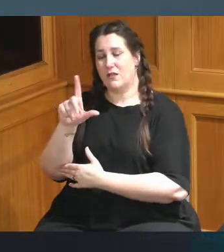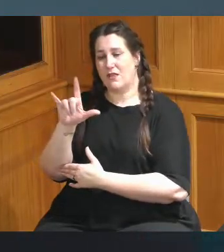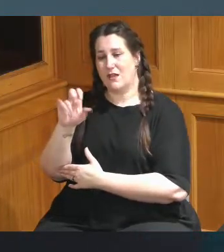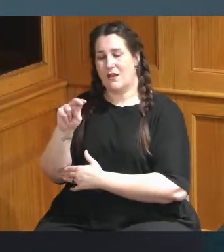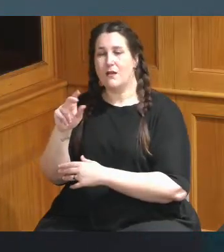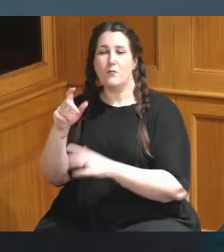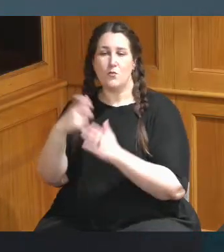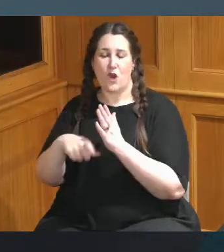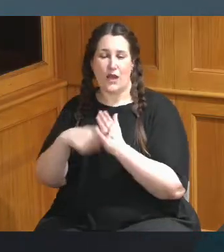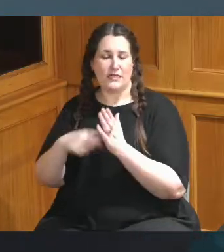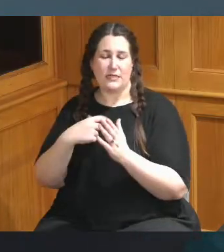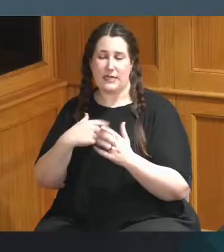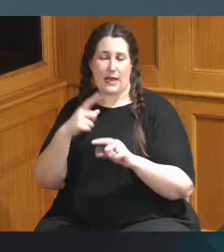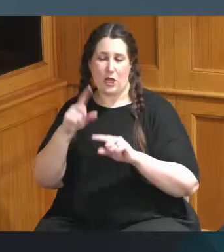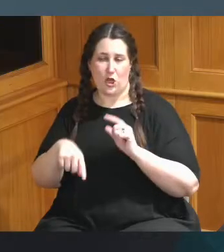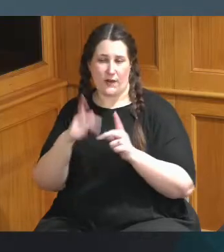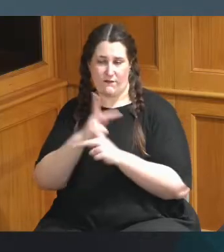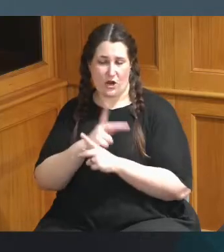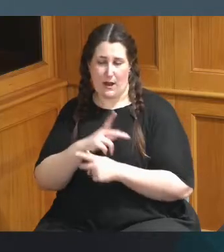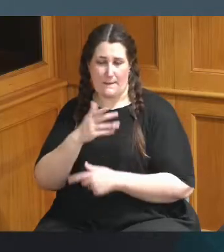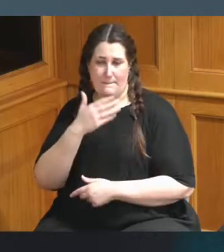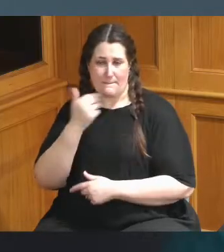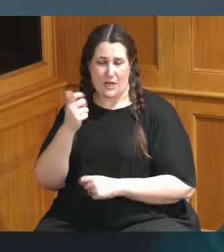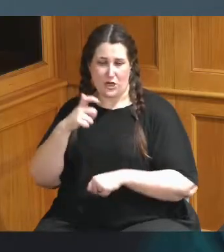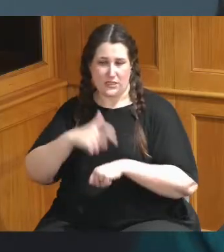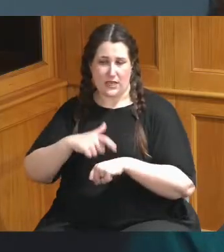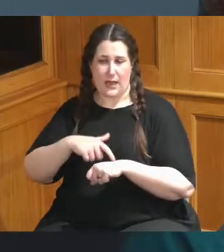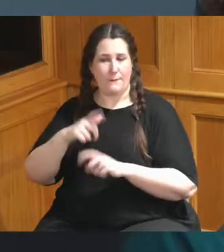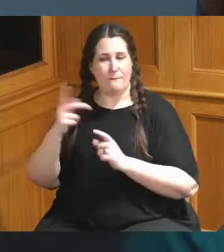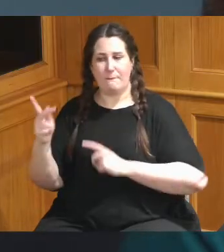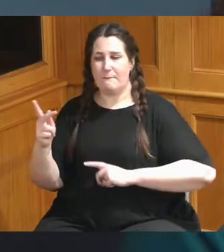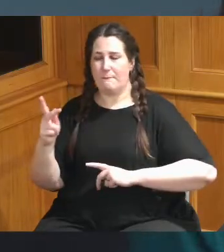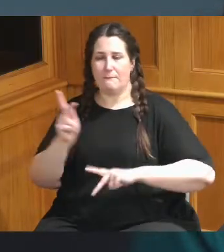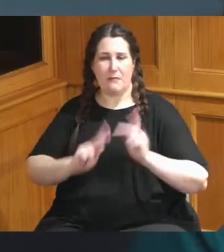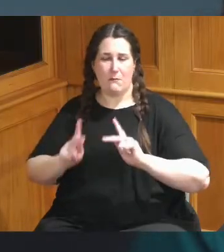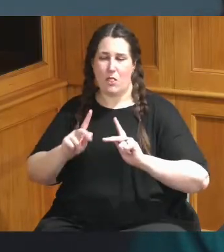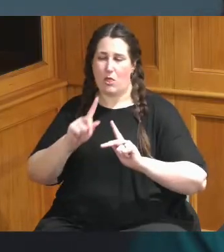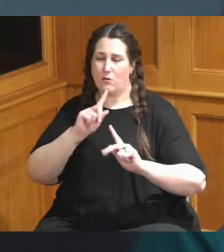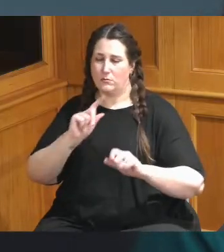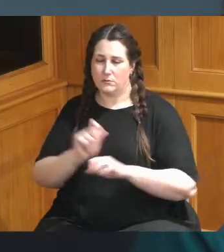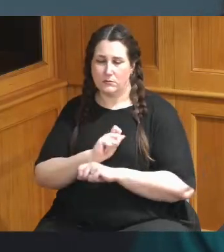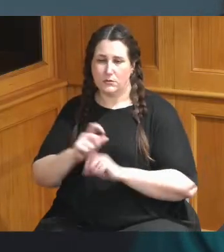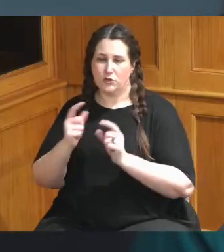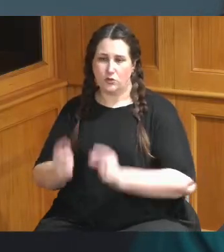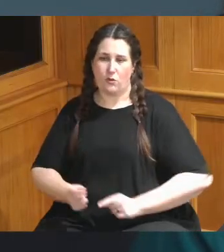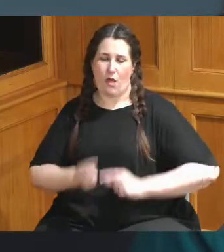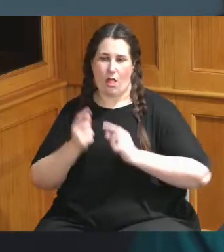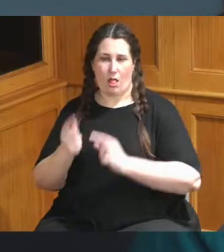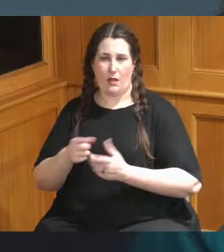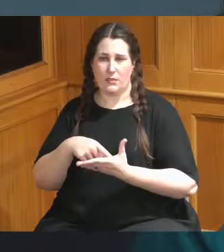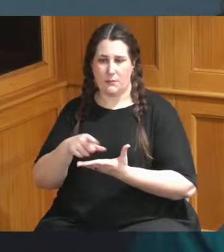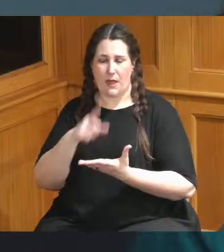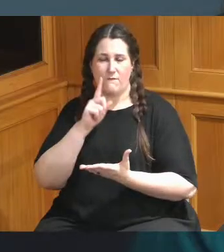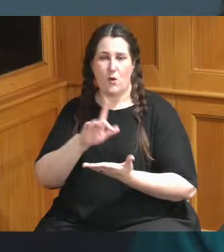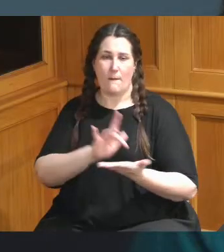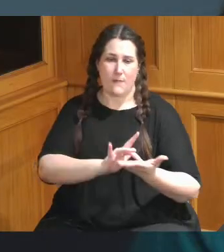think of a better timing right now when people are struggling to pay for medicine and insulin is